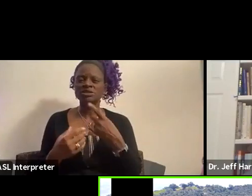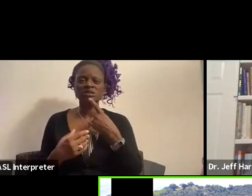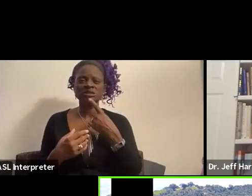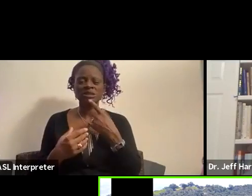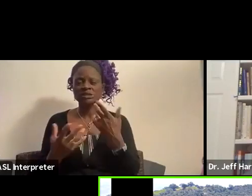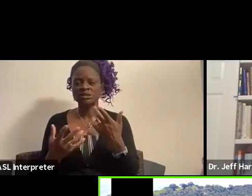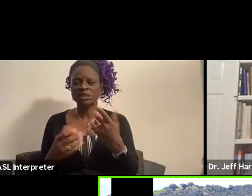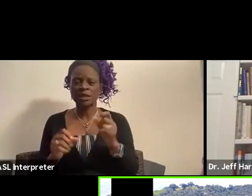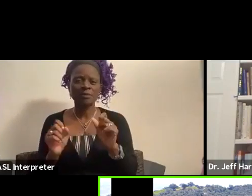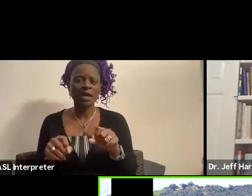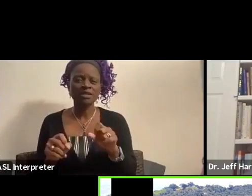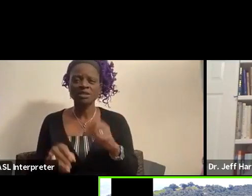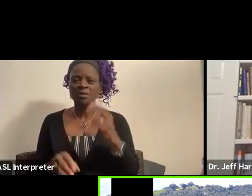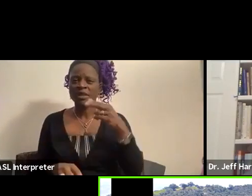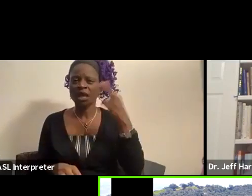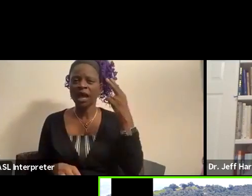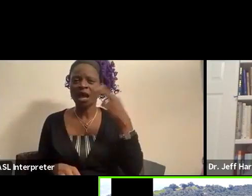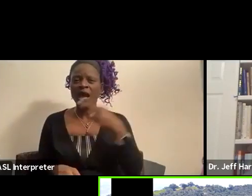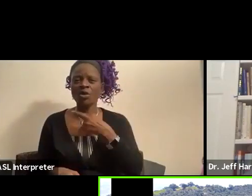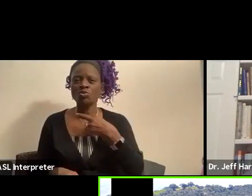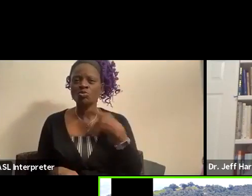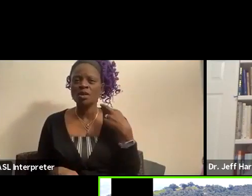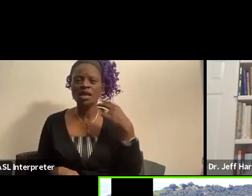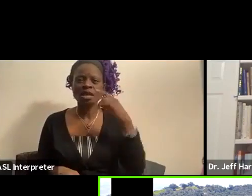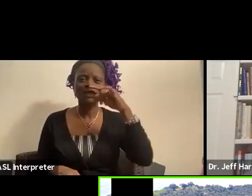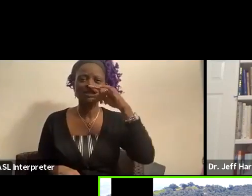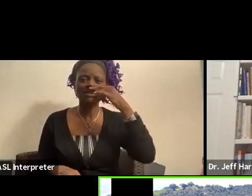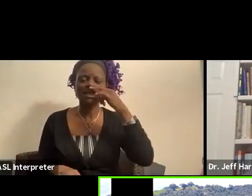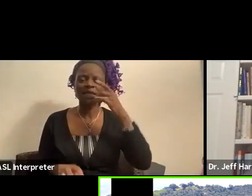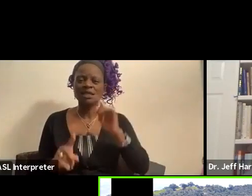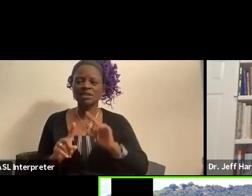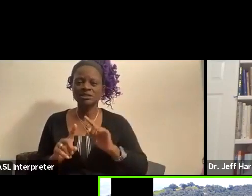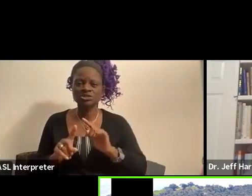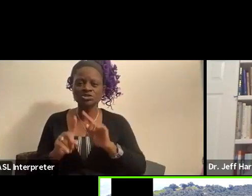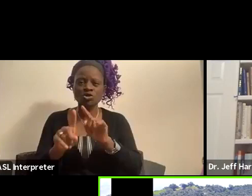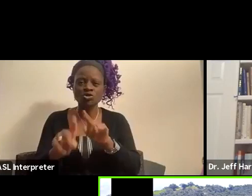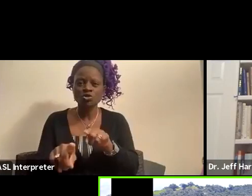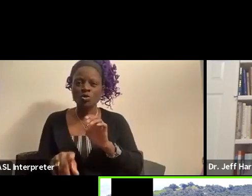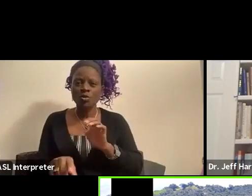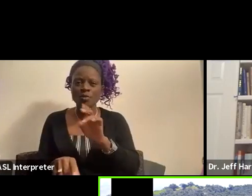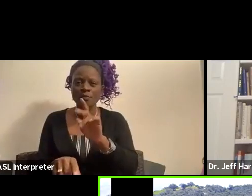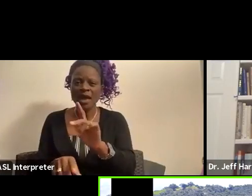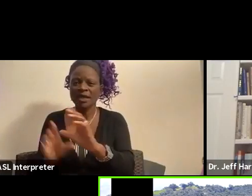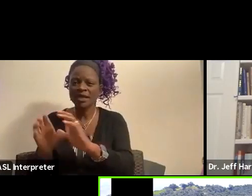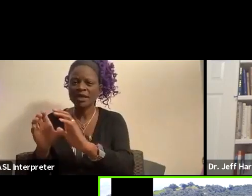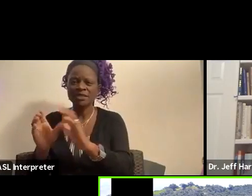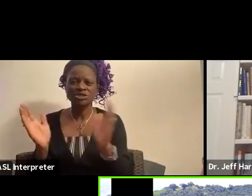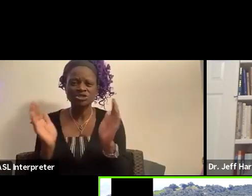risk children can return in small cohort's? Your thoughts on the.